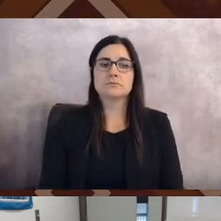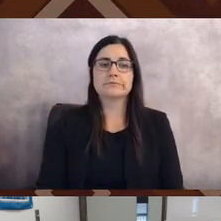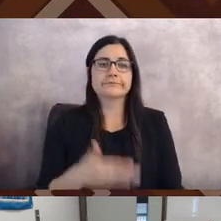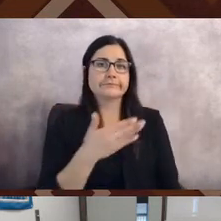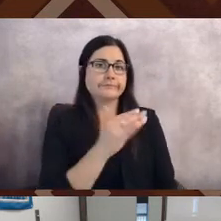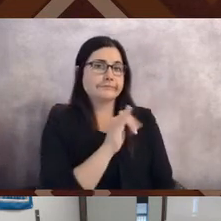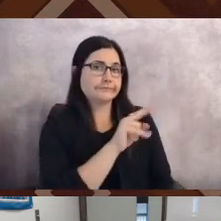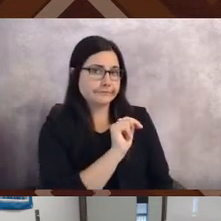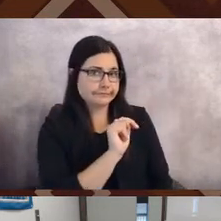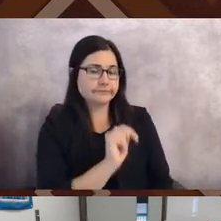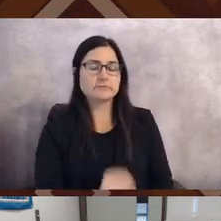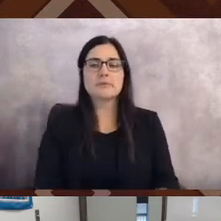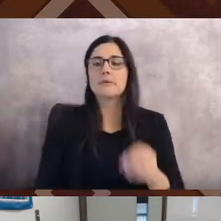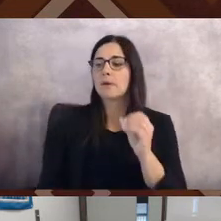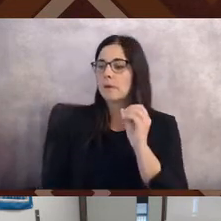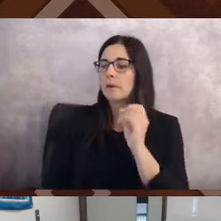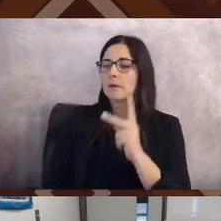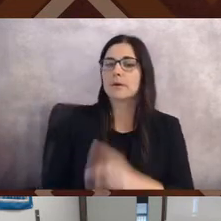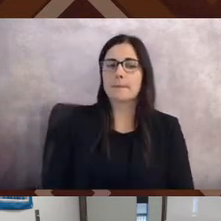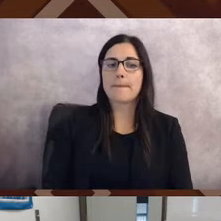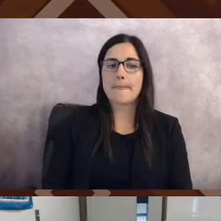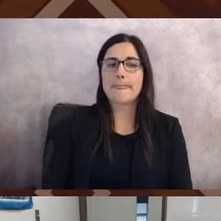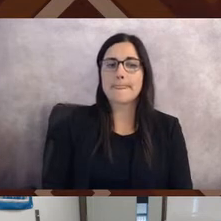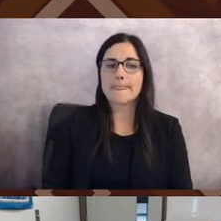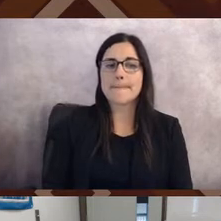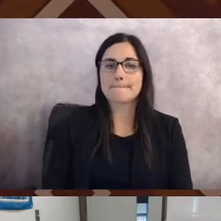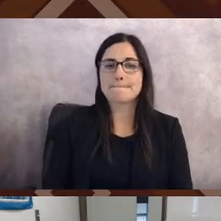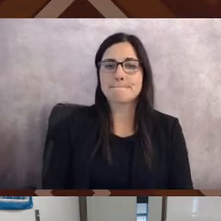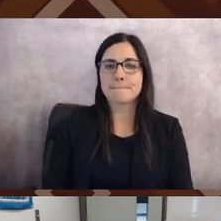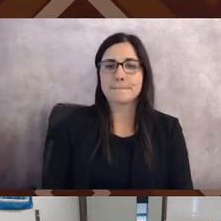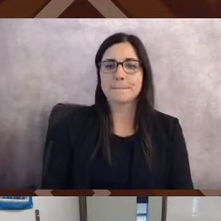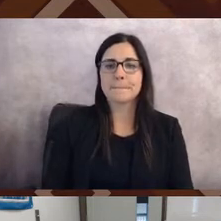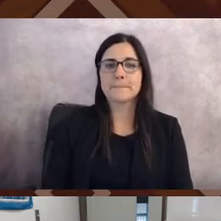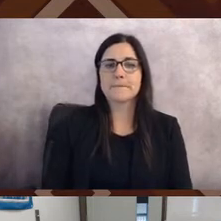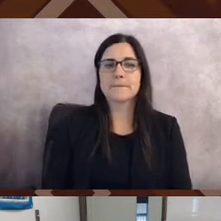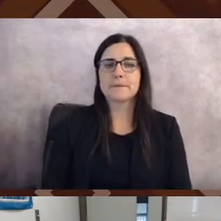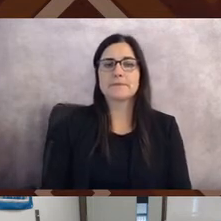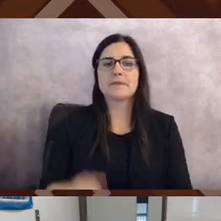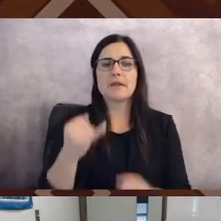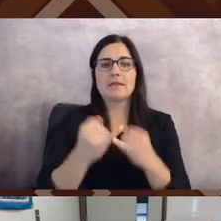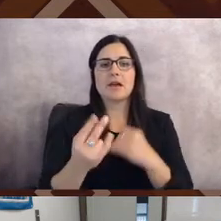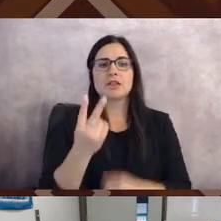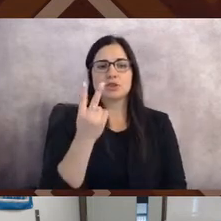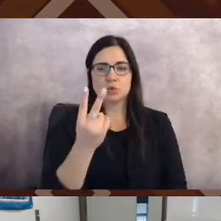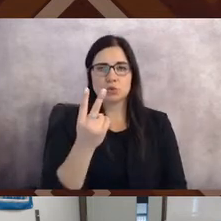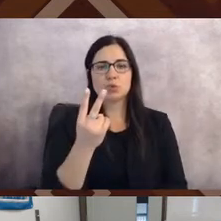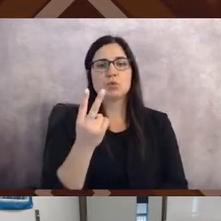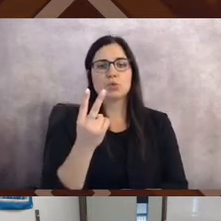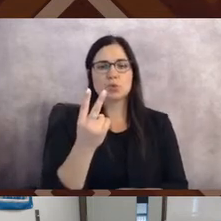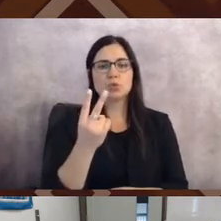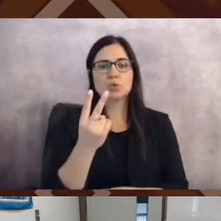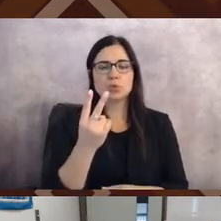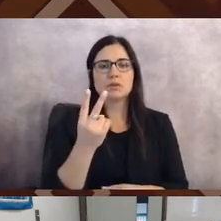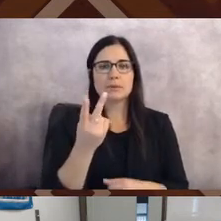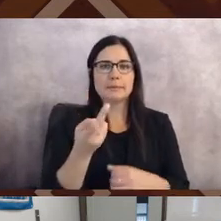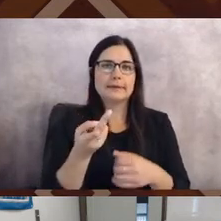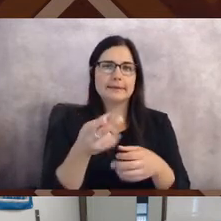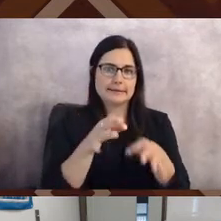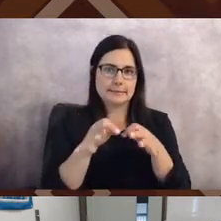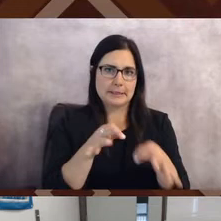OK, let me let me address the last two questions that since you speak of the matter,